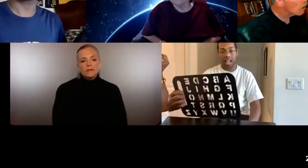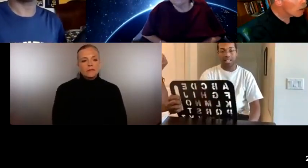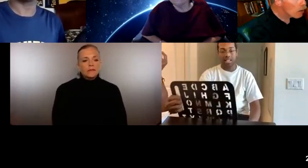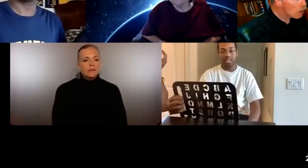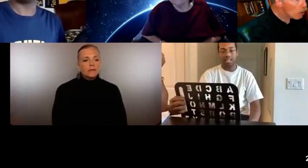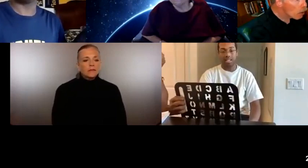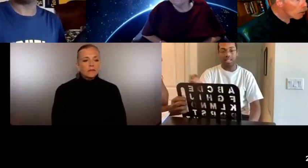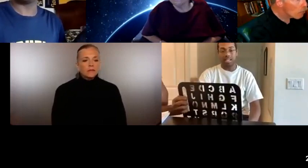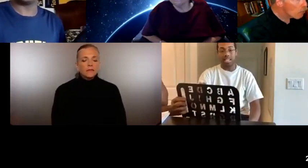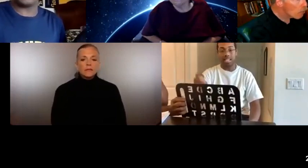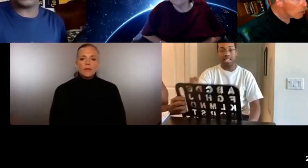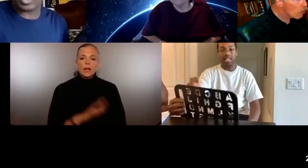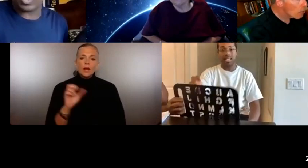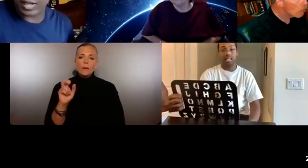I'm sorry, Ben. You're still on mute.